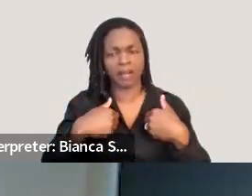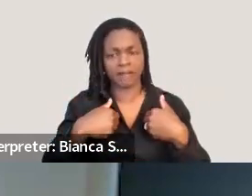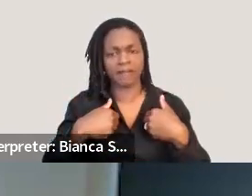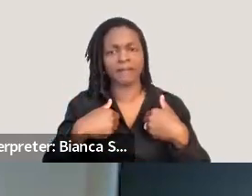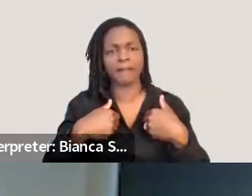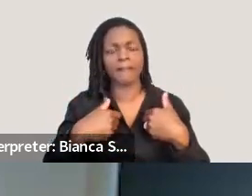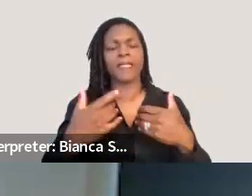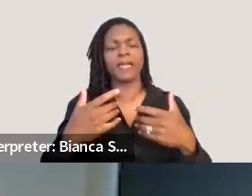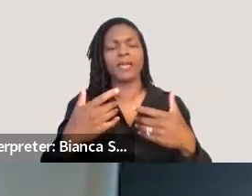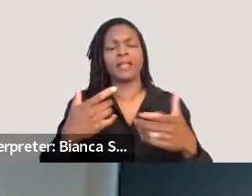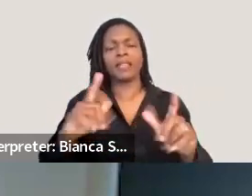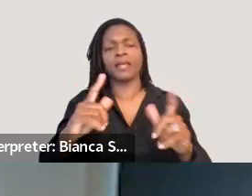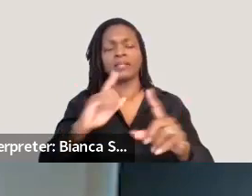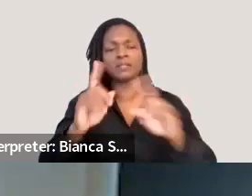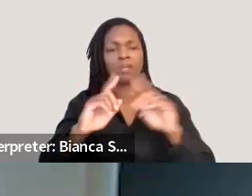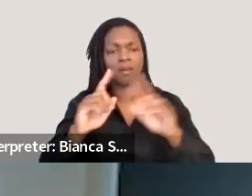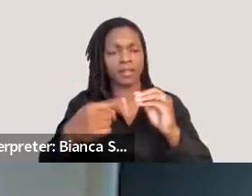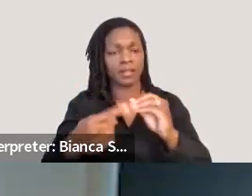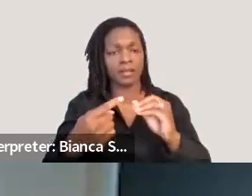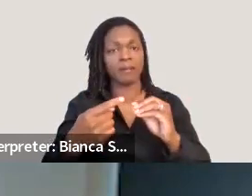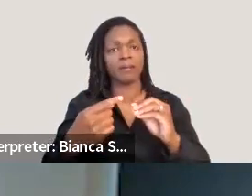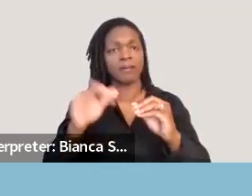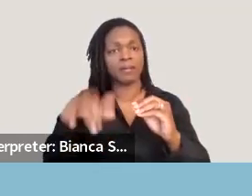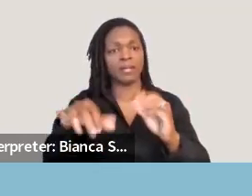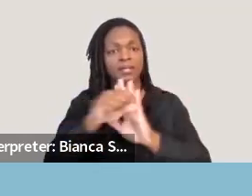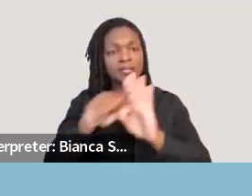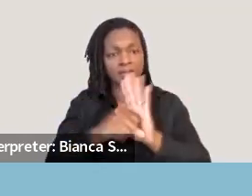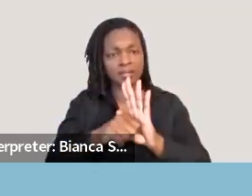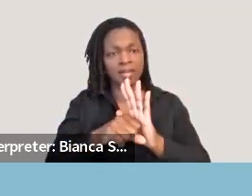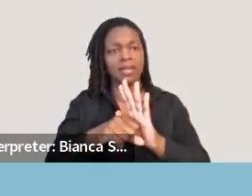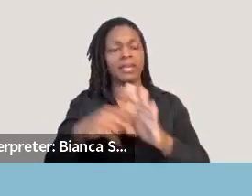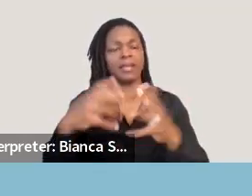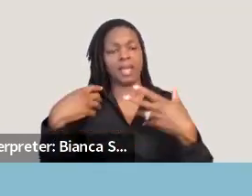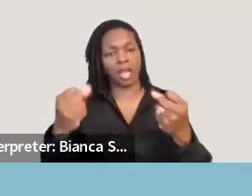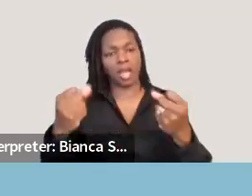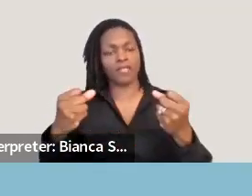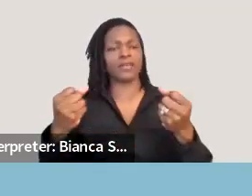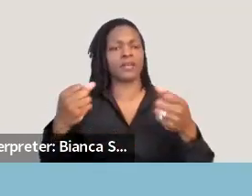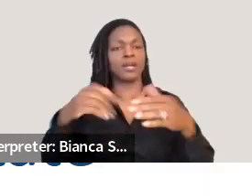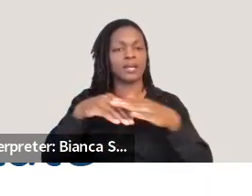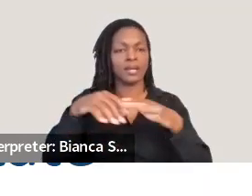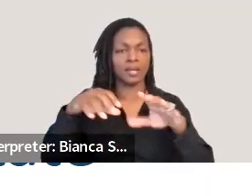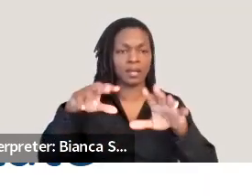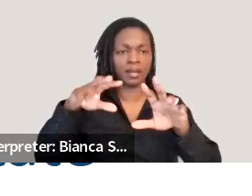What the state health assessment and state health improvement plan actually are.